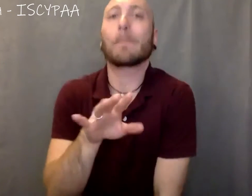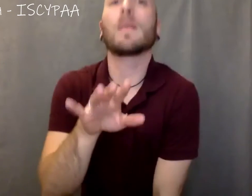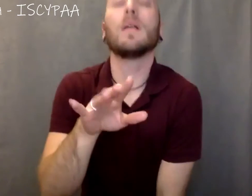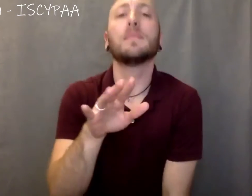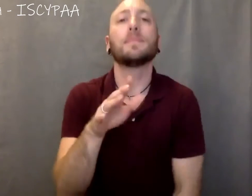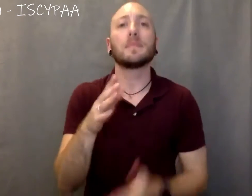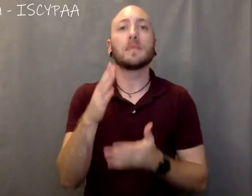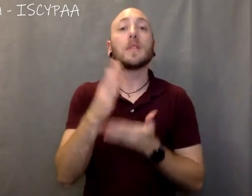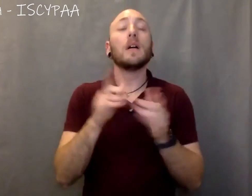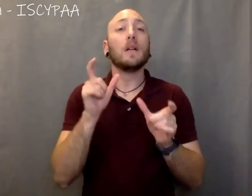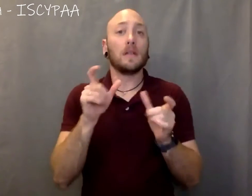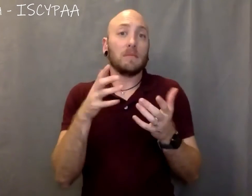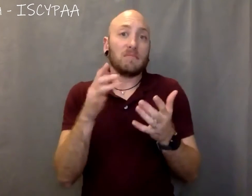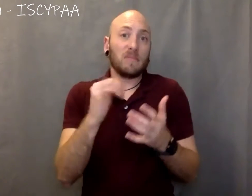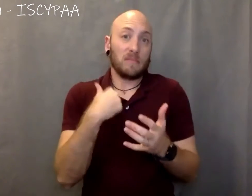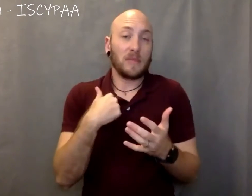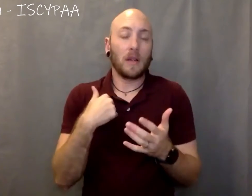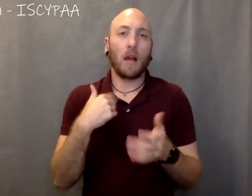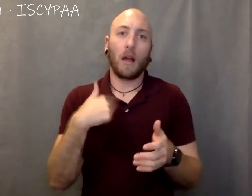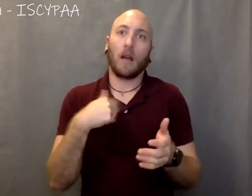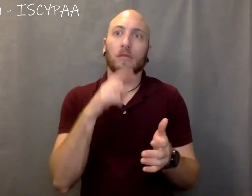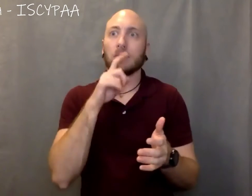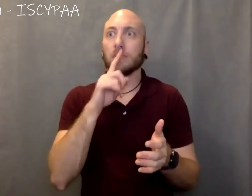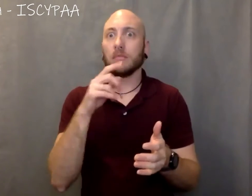in sobriety I was like super promiscuous I don't remember dudes name that I was